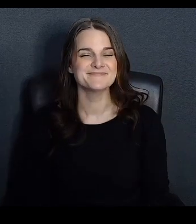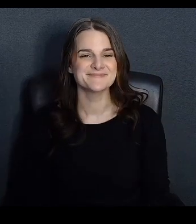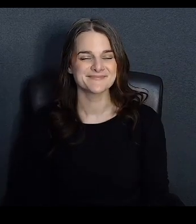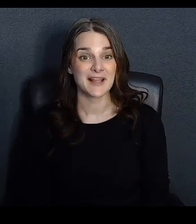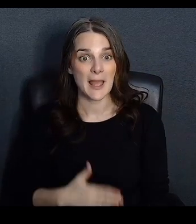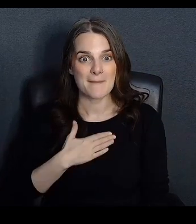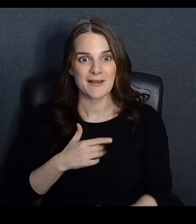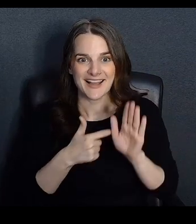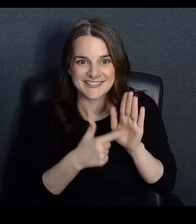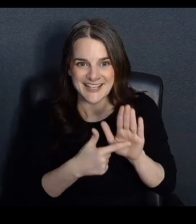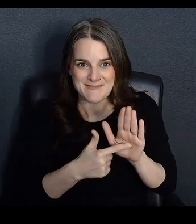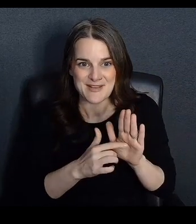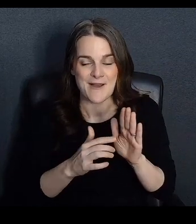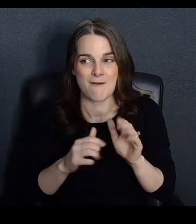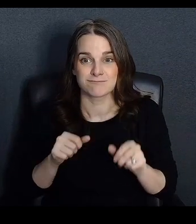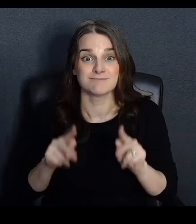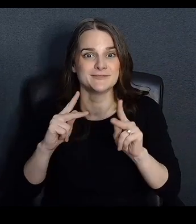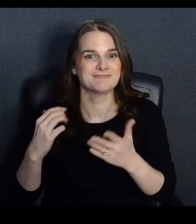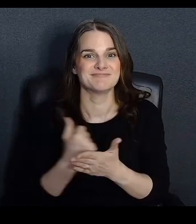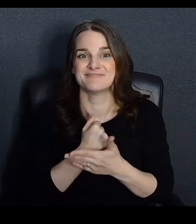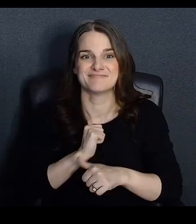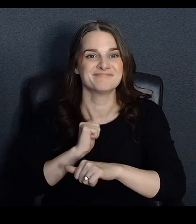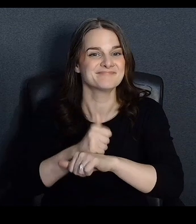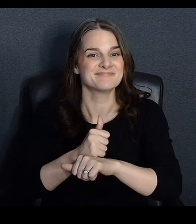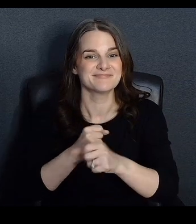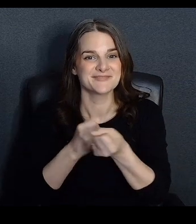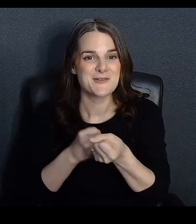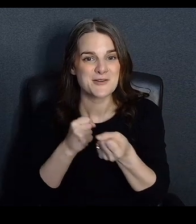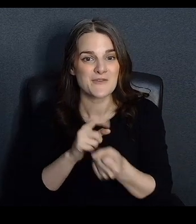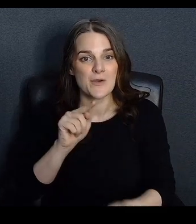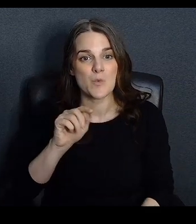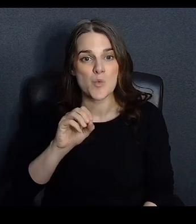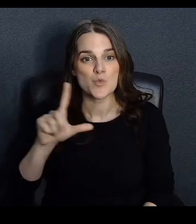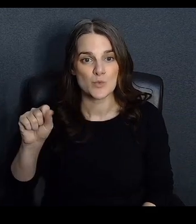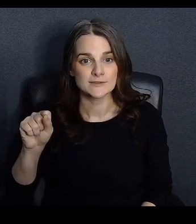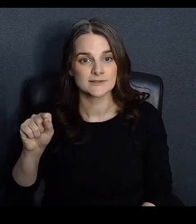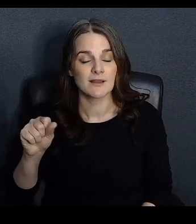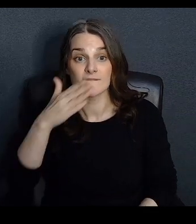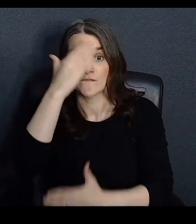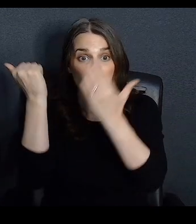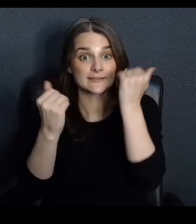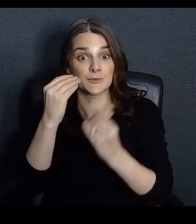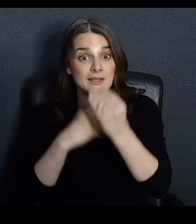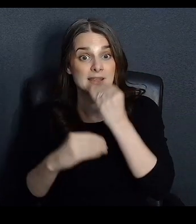My example of an opportunity to implement supportive tools was forgetting to eat meals.